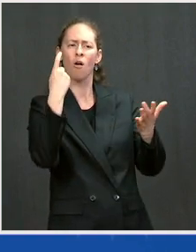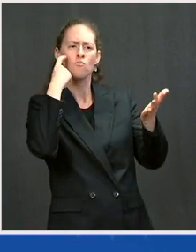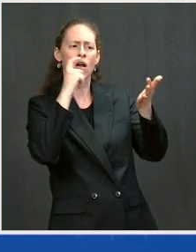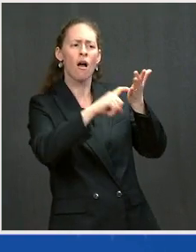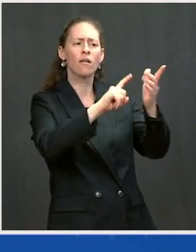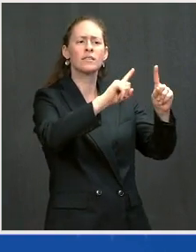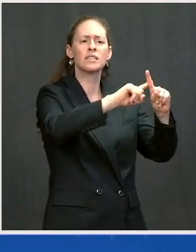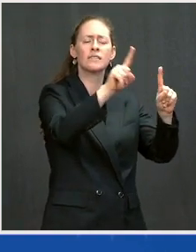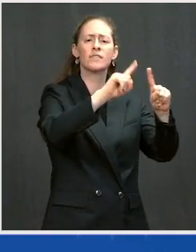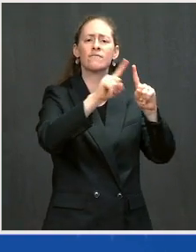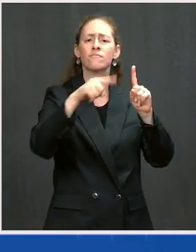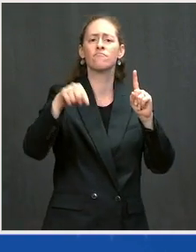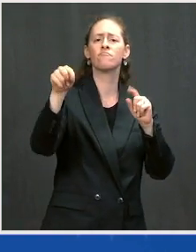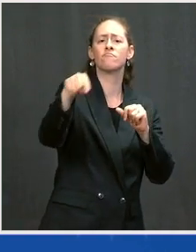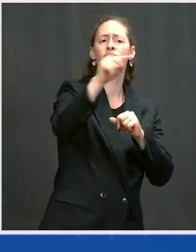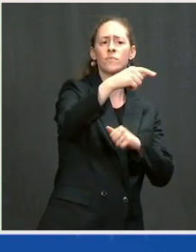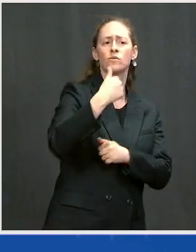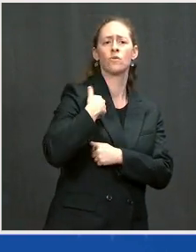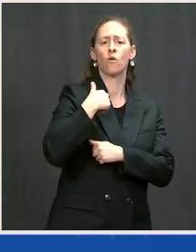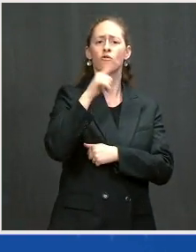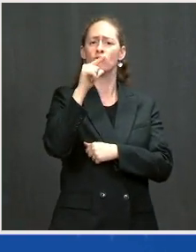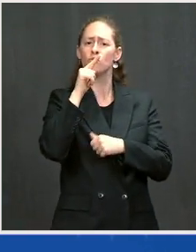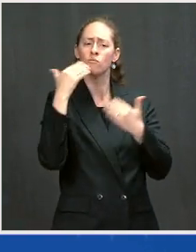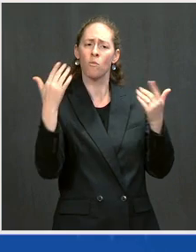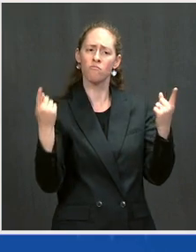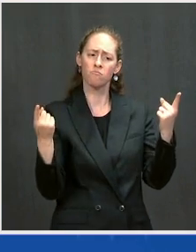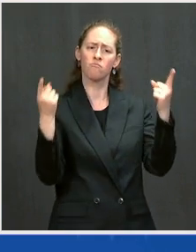Where are you? Stand up, sir. Come on.